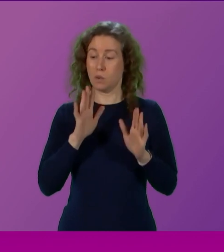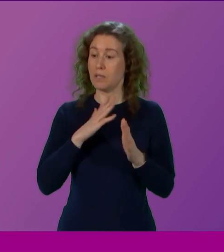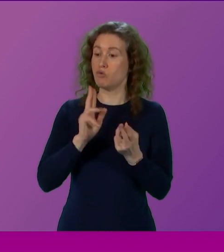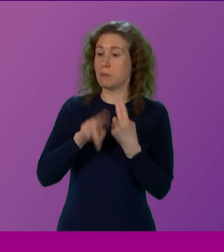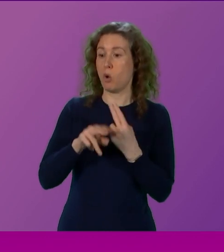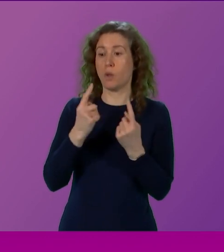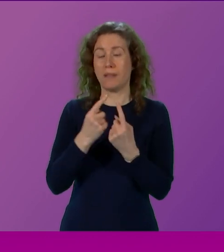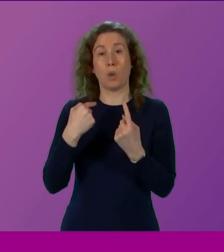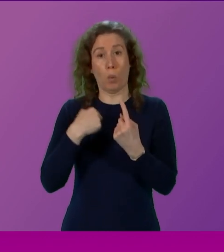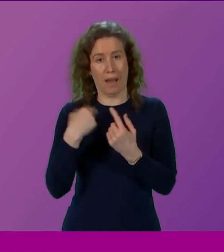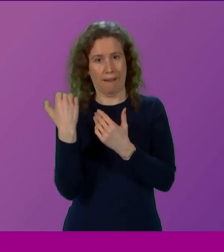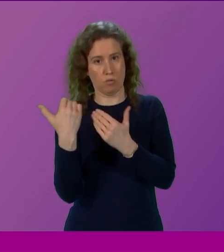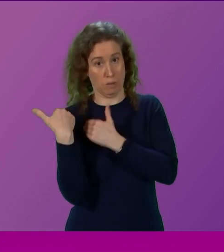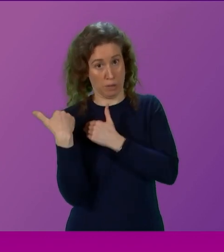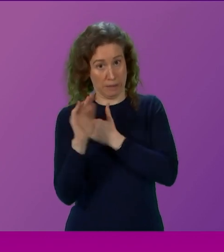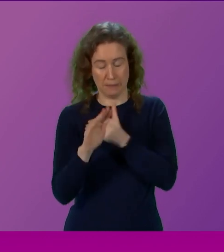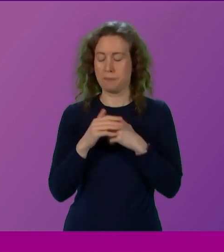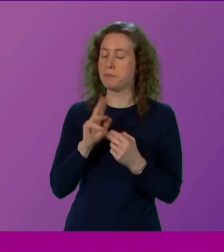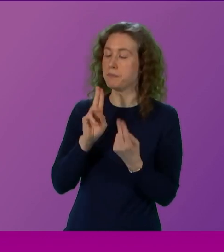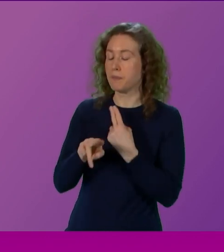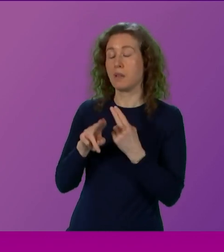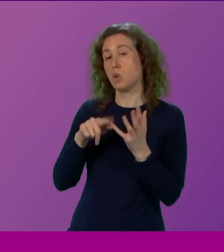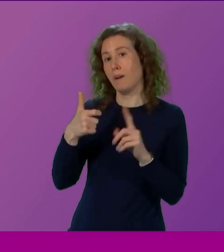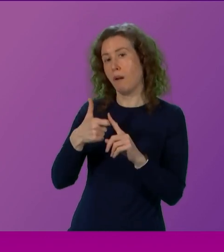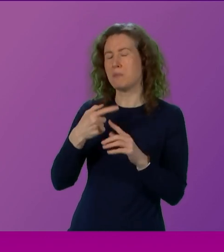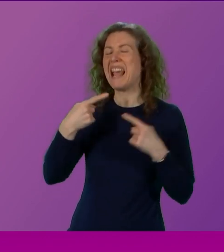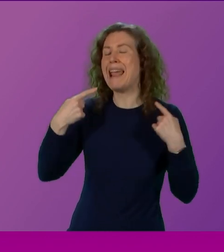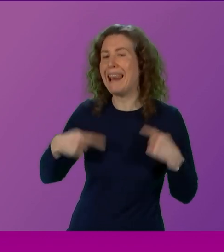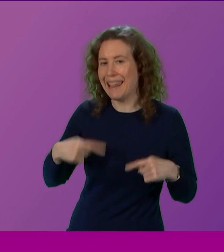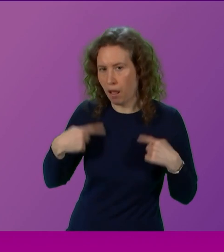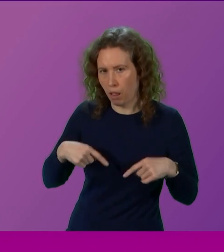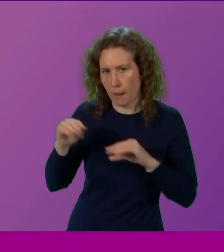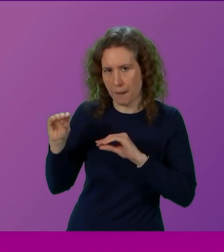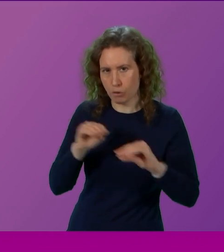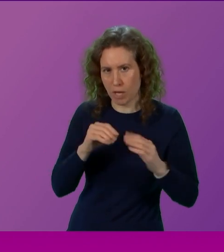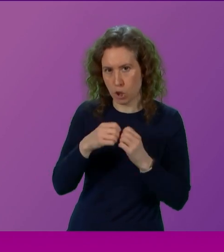Let us be clear. The UK Government’s Illegal Migration Bill sets out a clear intention to